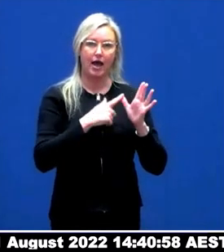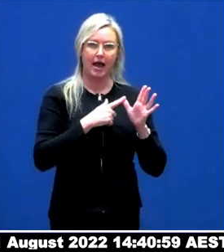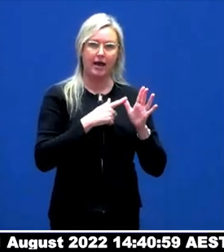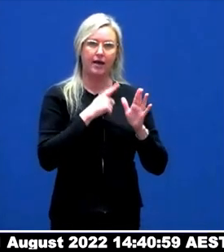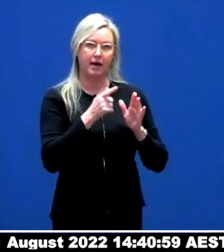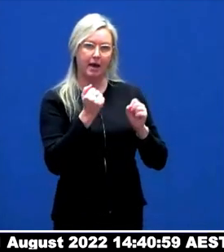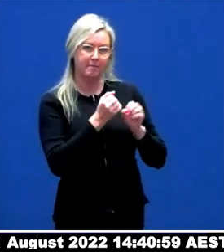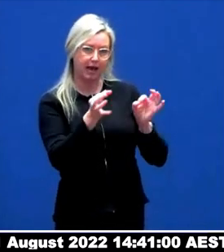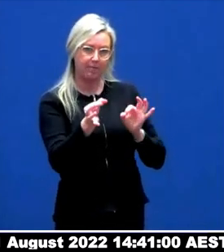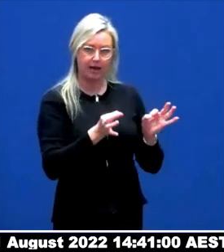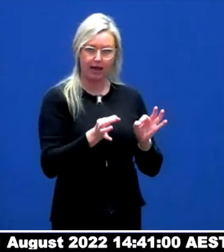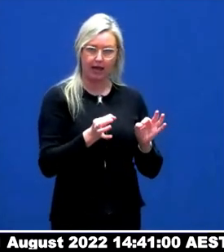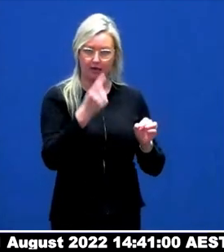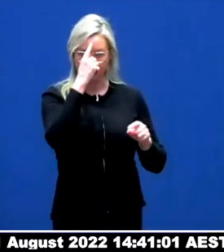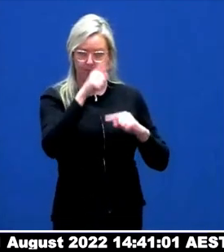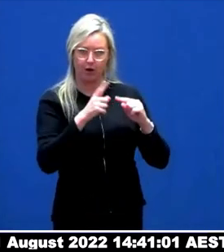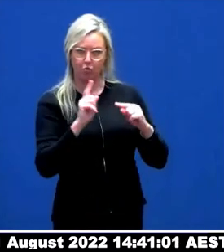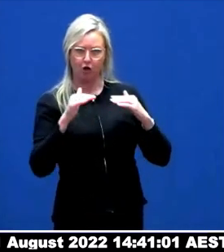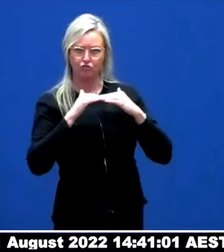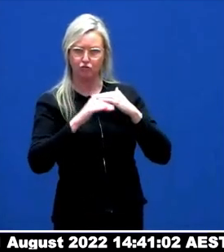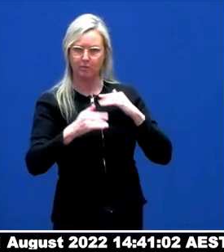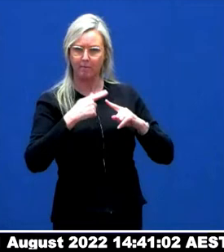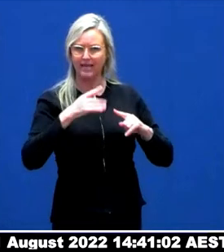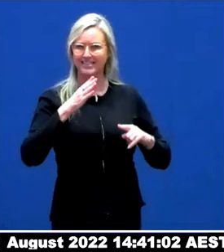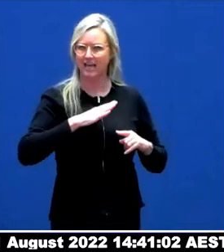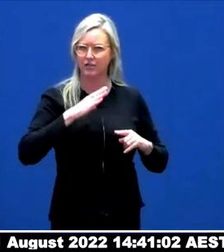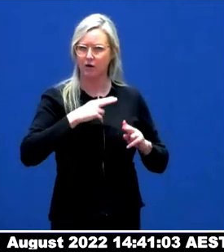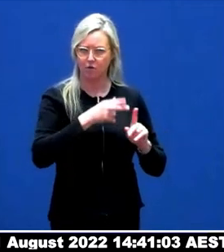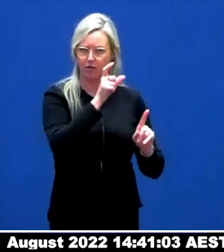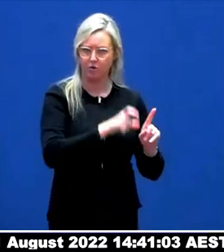reasonable and necessary support, what's going to be included in the plan, do you have